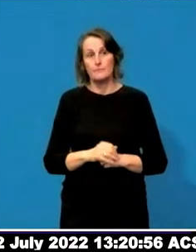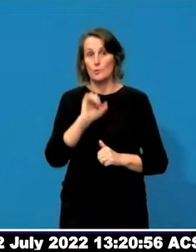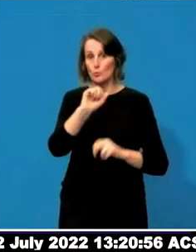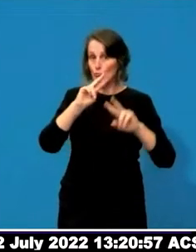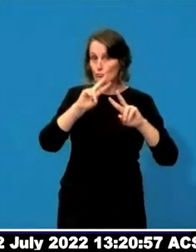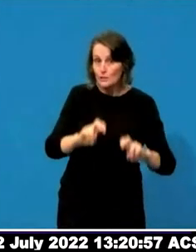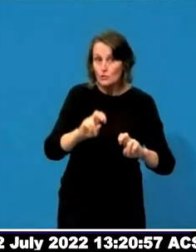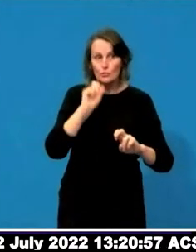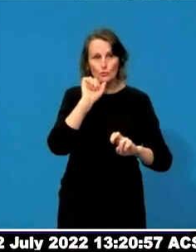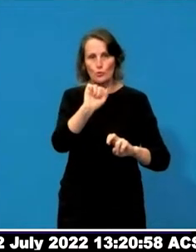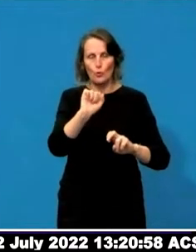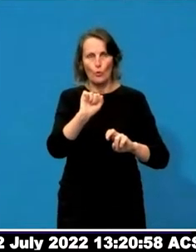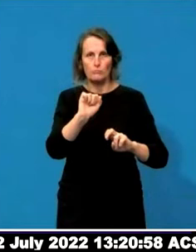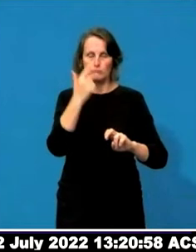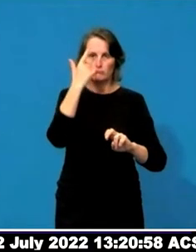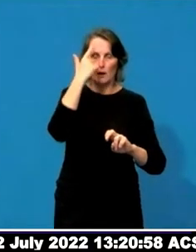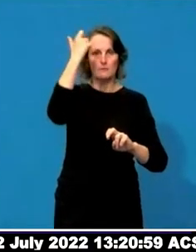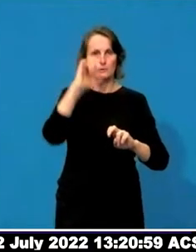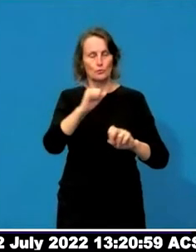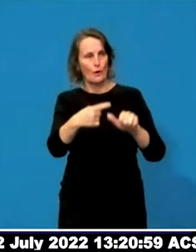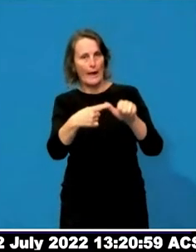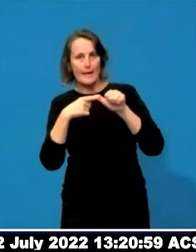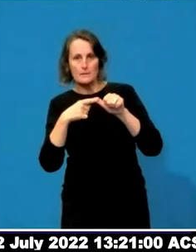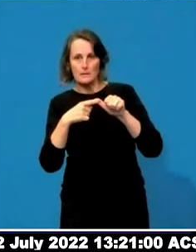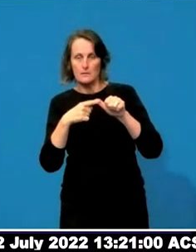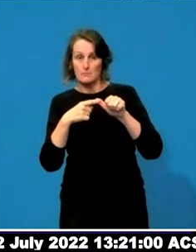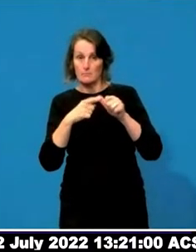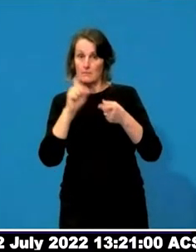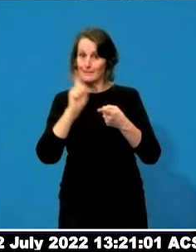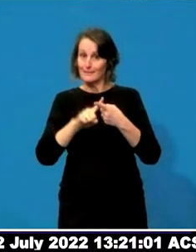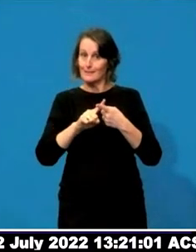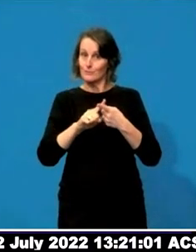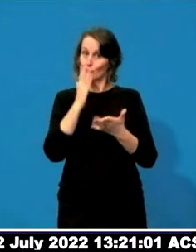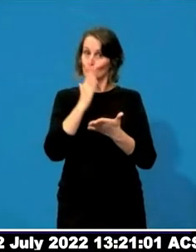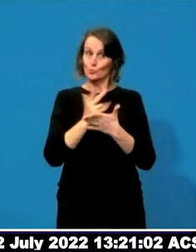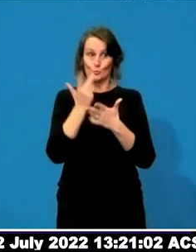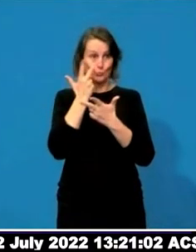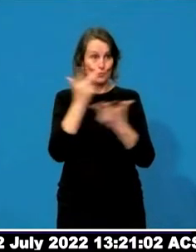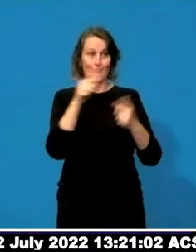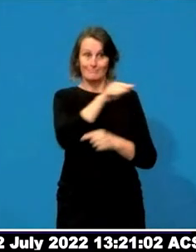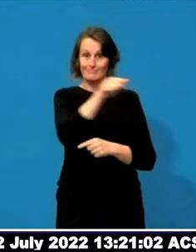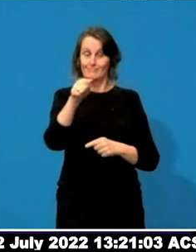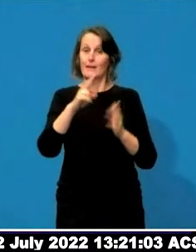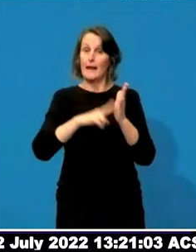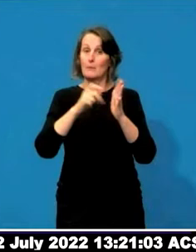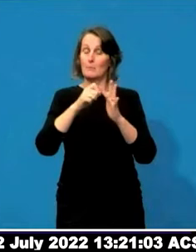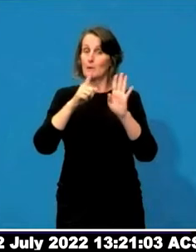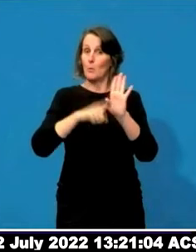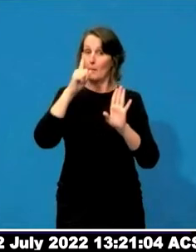still reflect the desires and needs of NPY people living with disability? MS McRAE: Yes, it does.